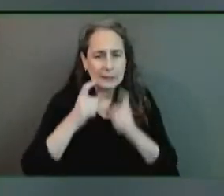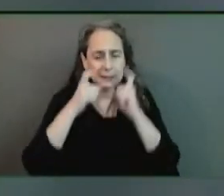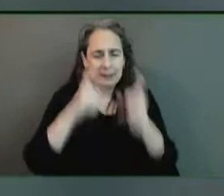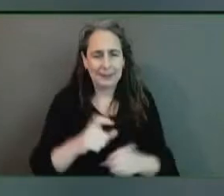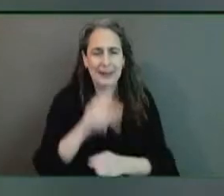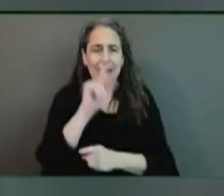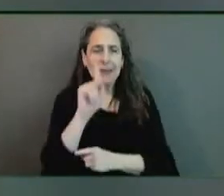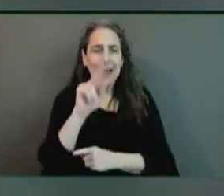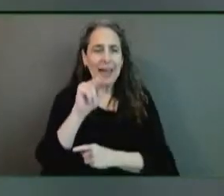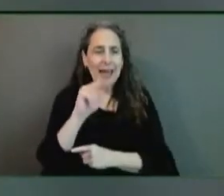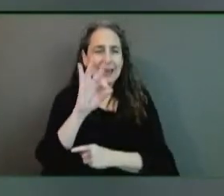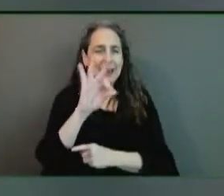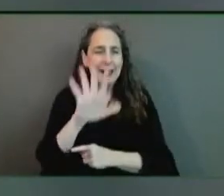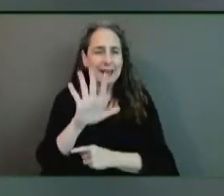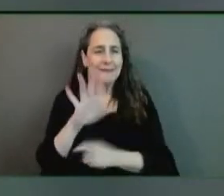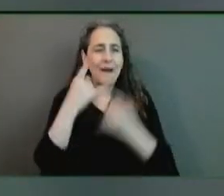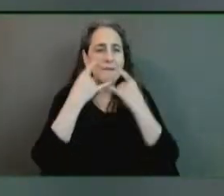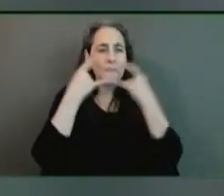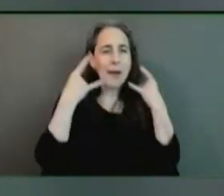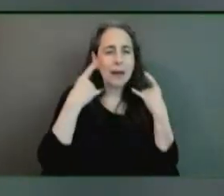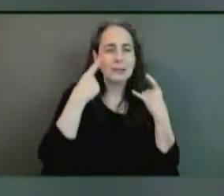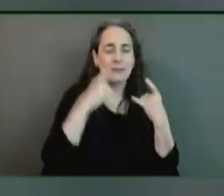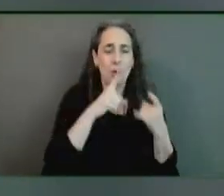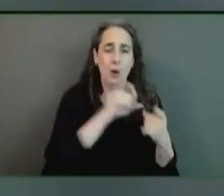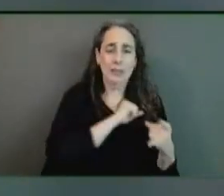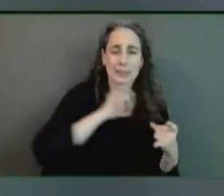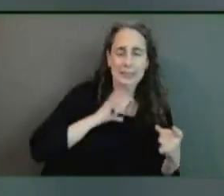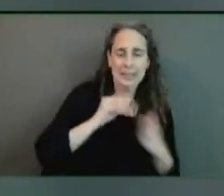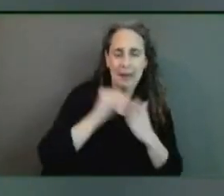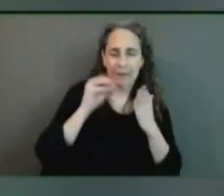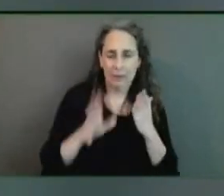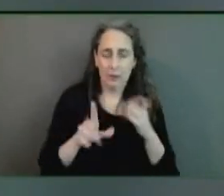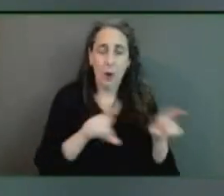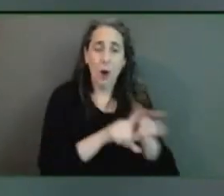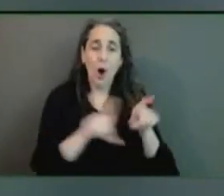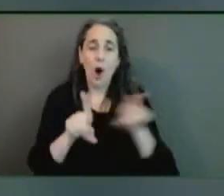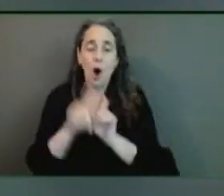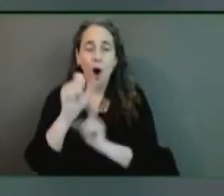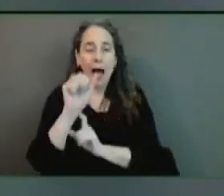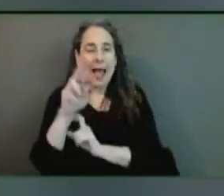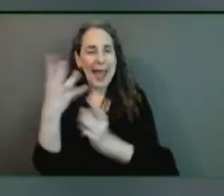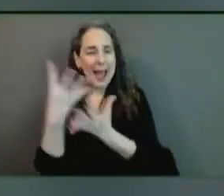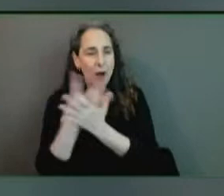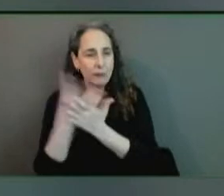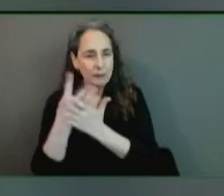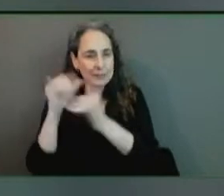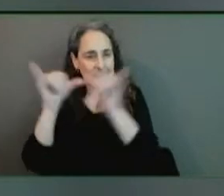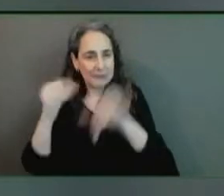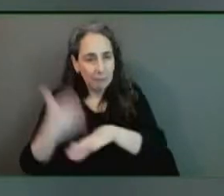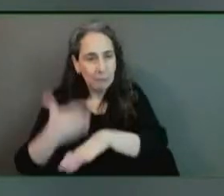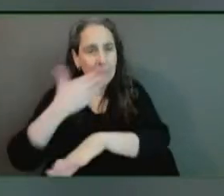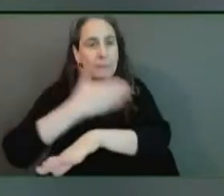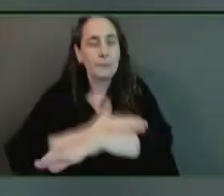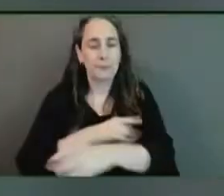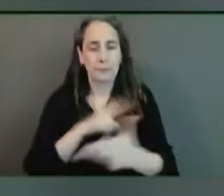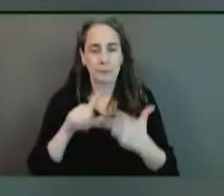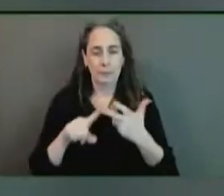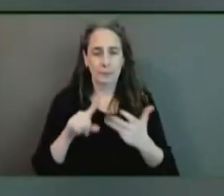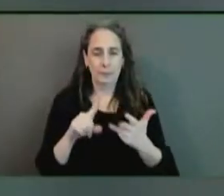and our processing and delivering Kate and 95 mask to our staff and students. We have